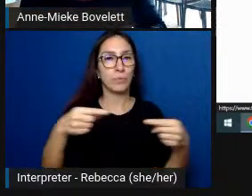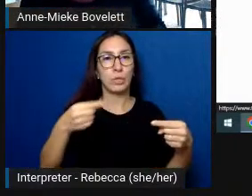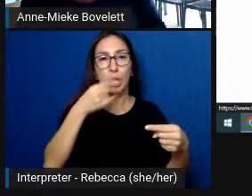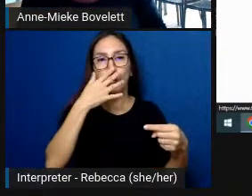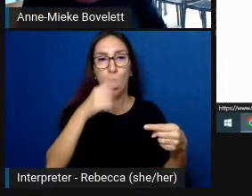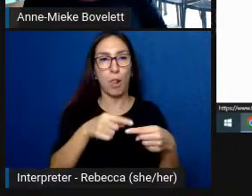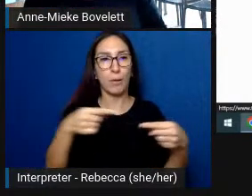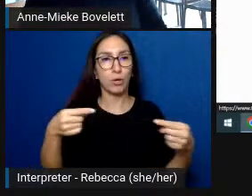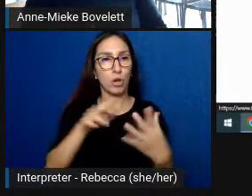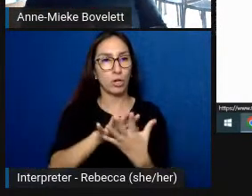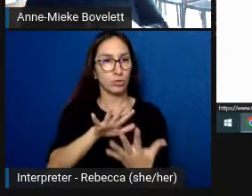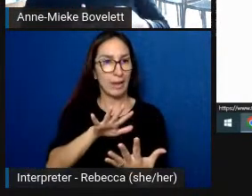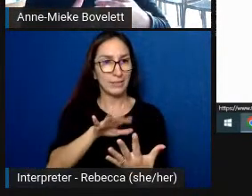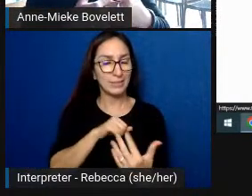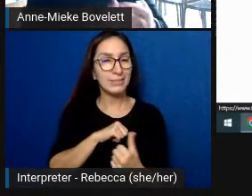sure that your styling is accessible,